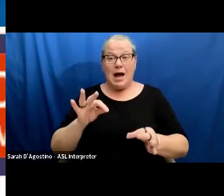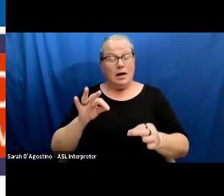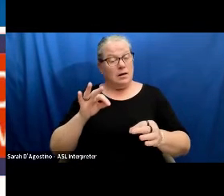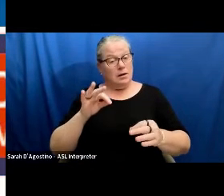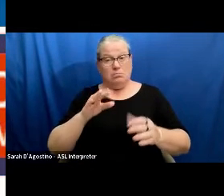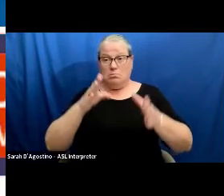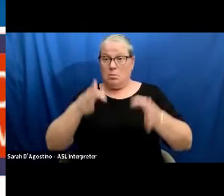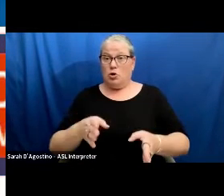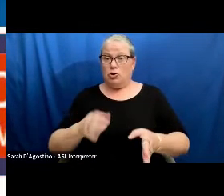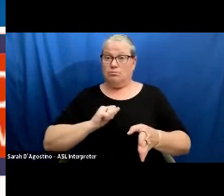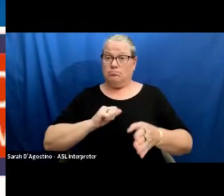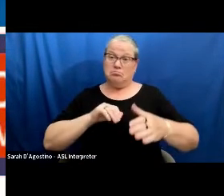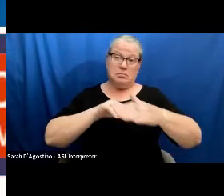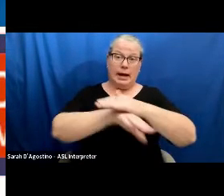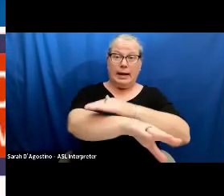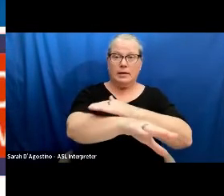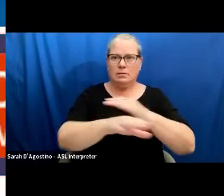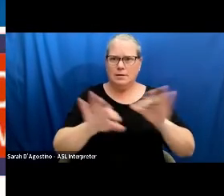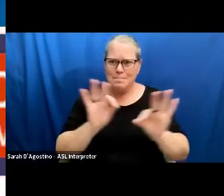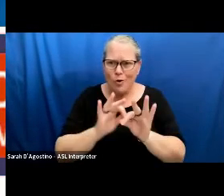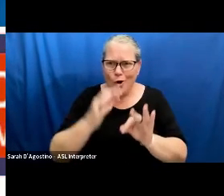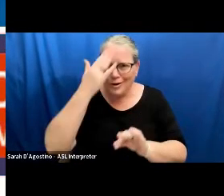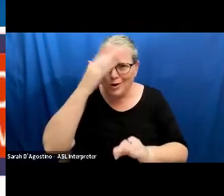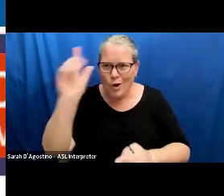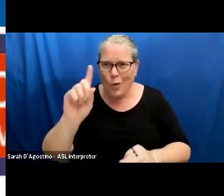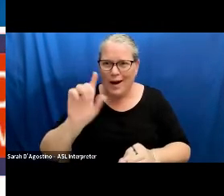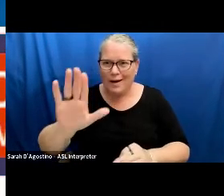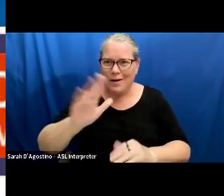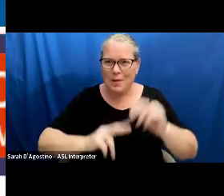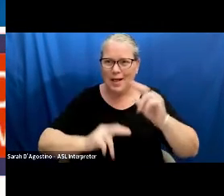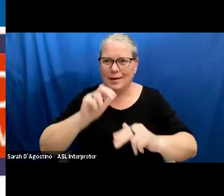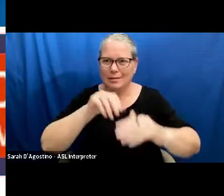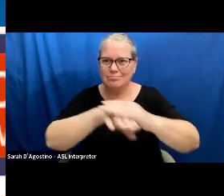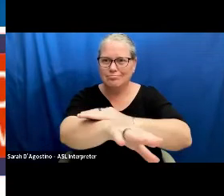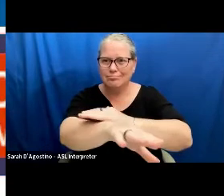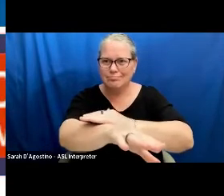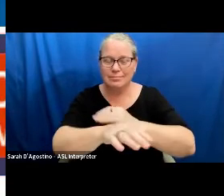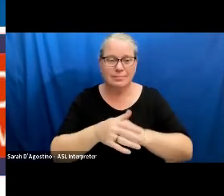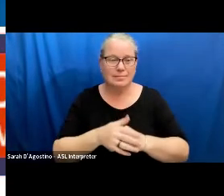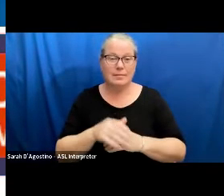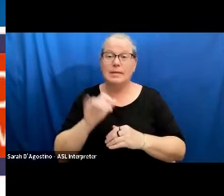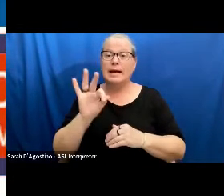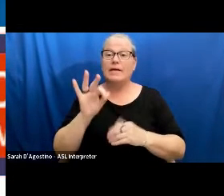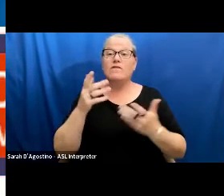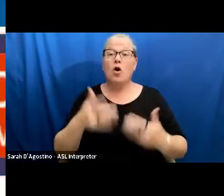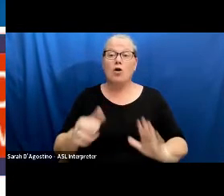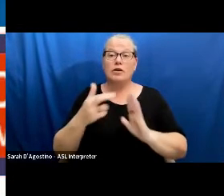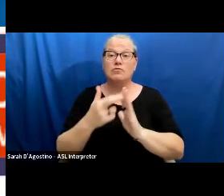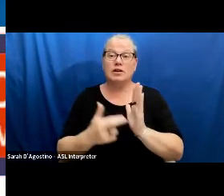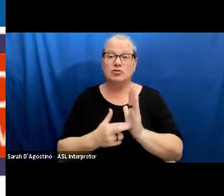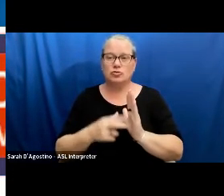is that information should be available to you if you're already registered online there's a way